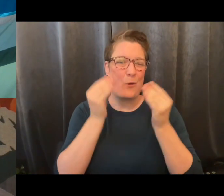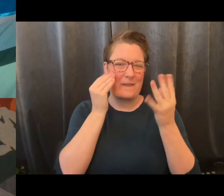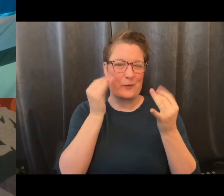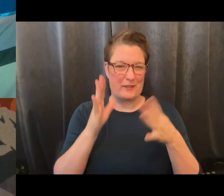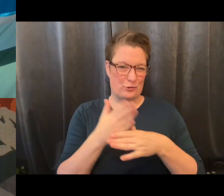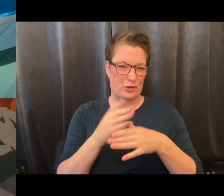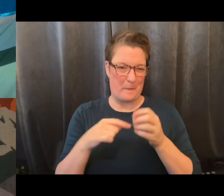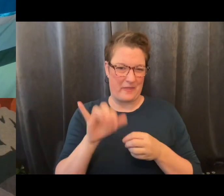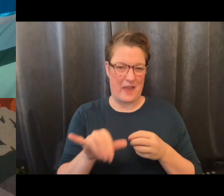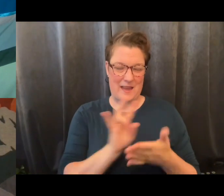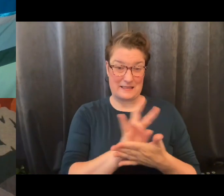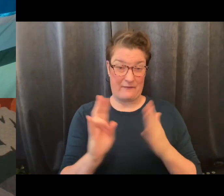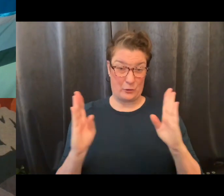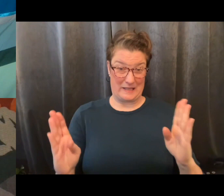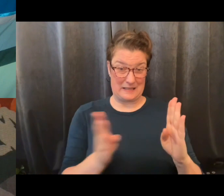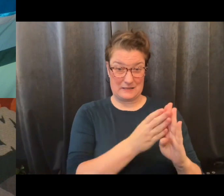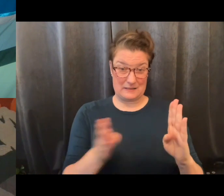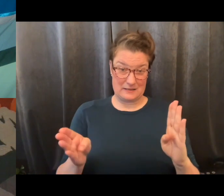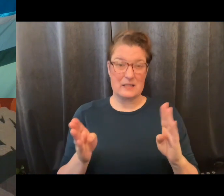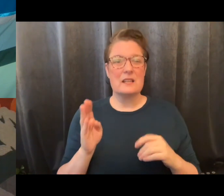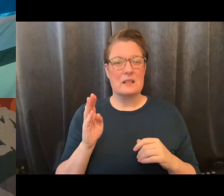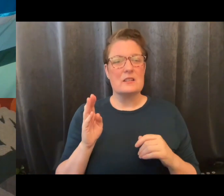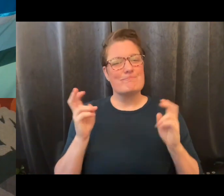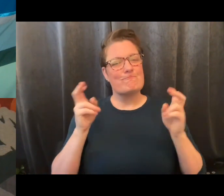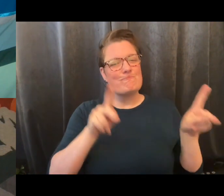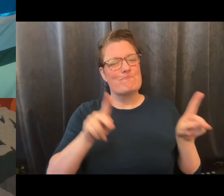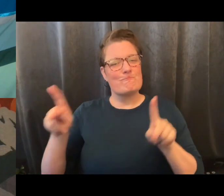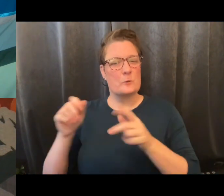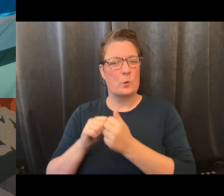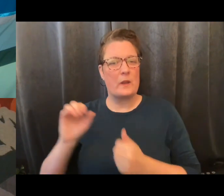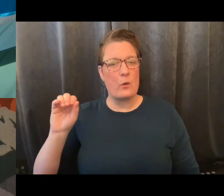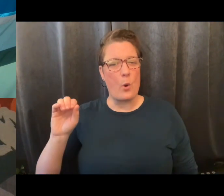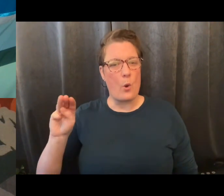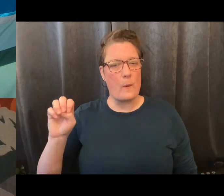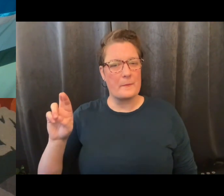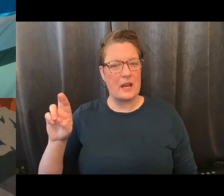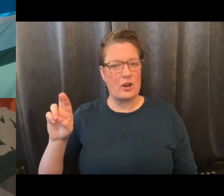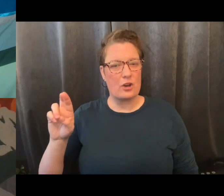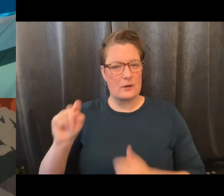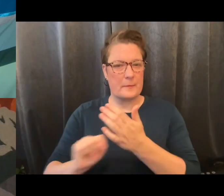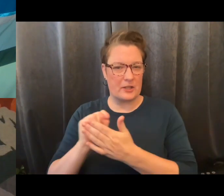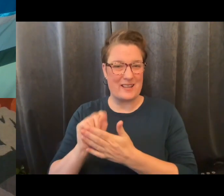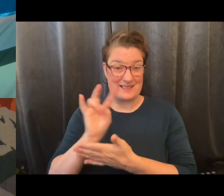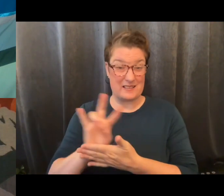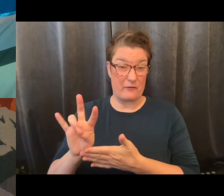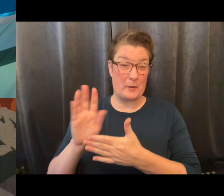period that mirrors the Omer period of seven weeks between Passover and Shavuot.